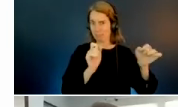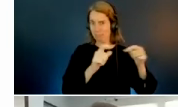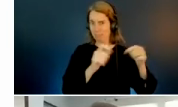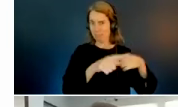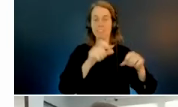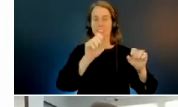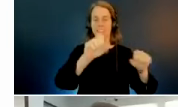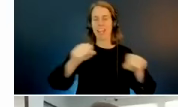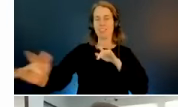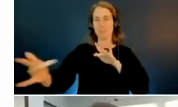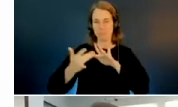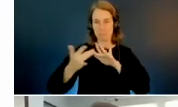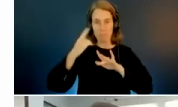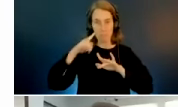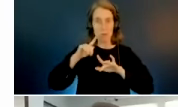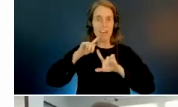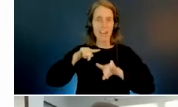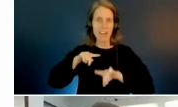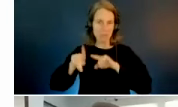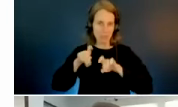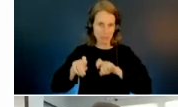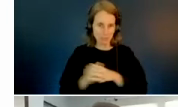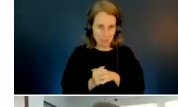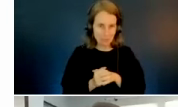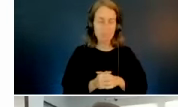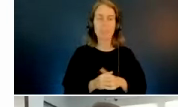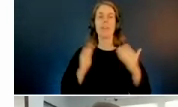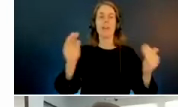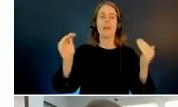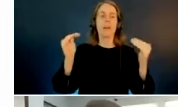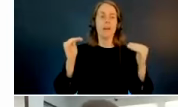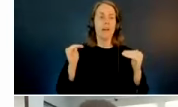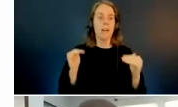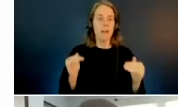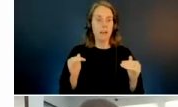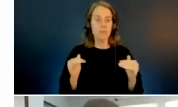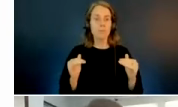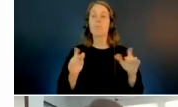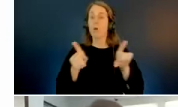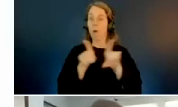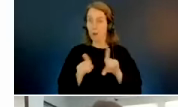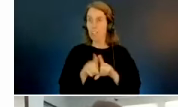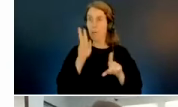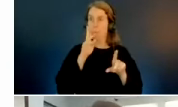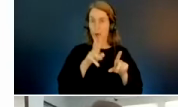At the, in the chat box there will also be a link to a survey for our um webinar today and